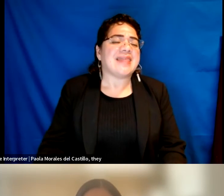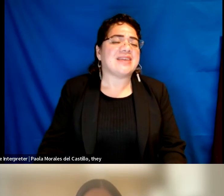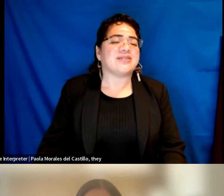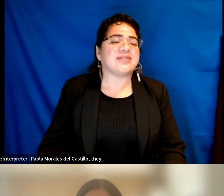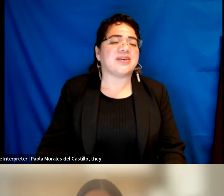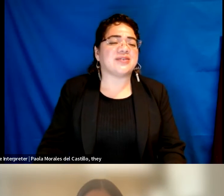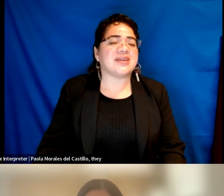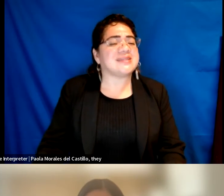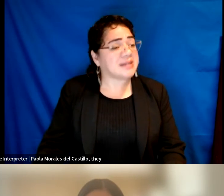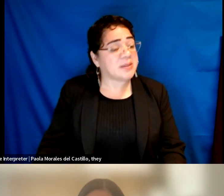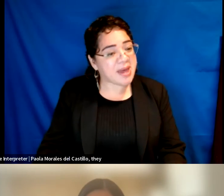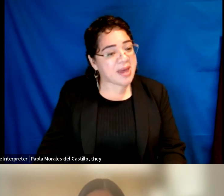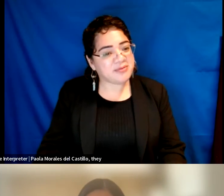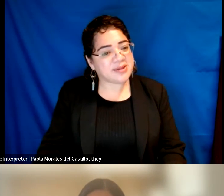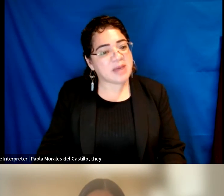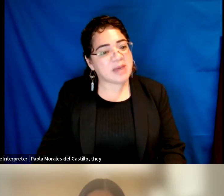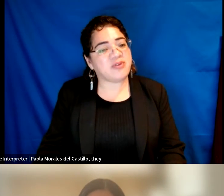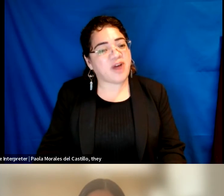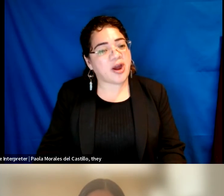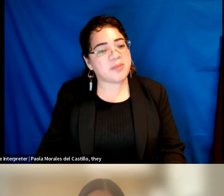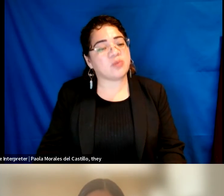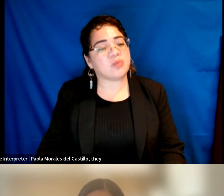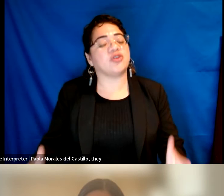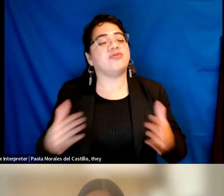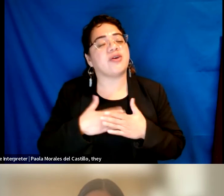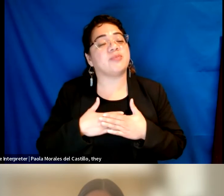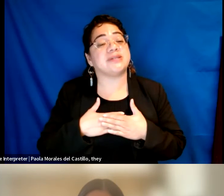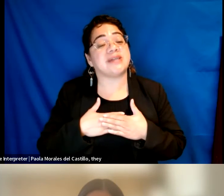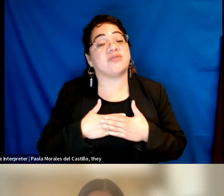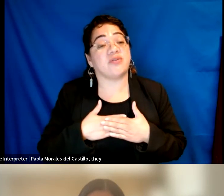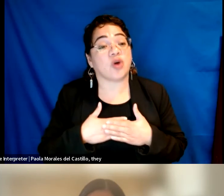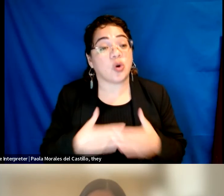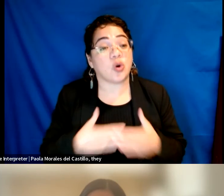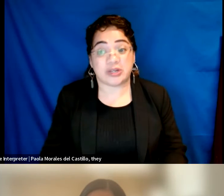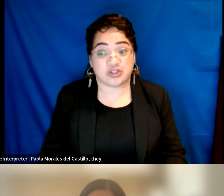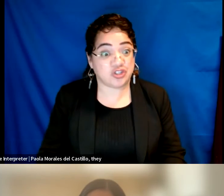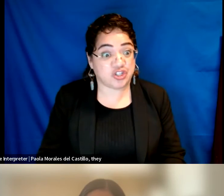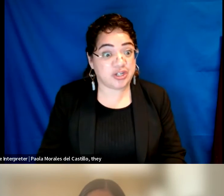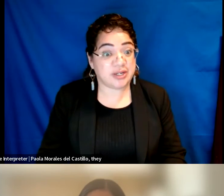Sign Language Interpreter | Paola Morales del Castillo, they: there, there it's a competitive type of environment where you're very protective of your own research.